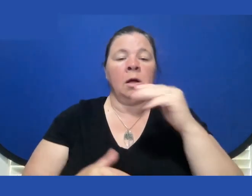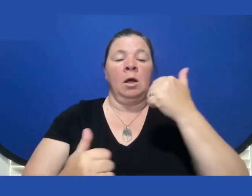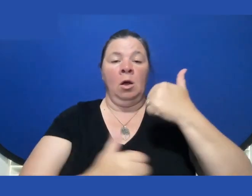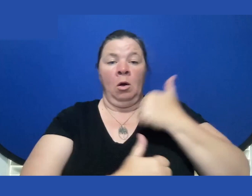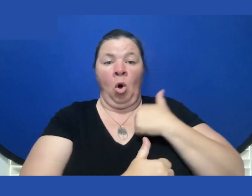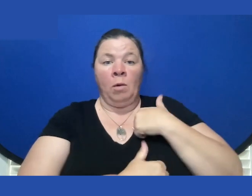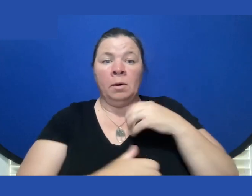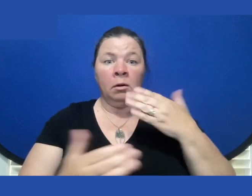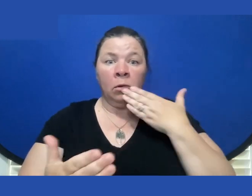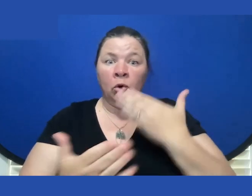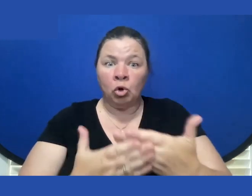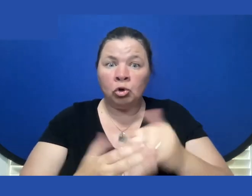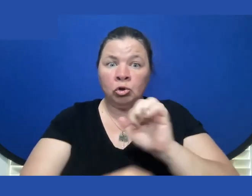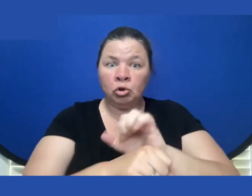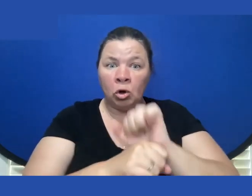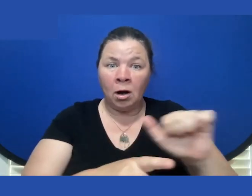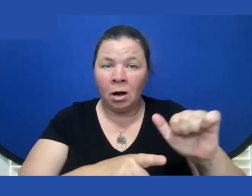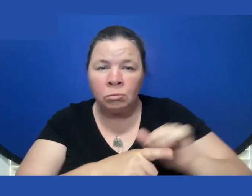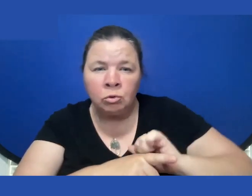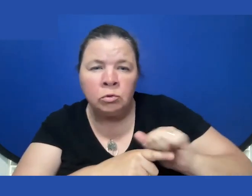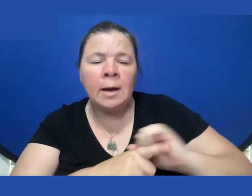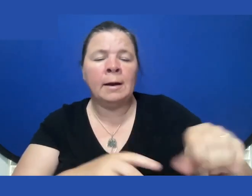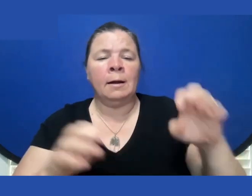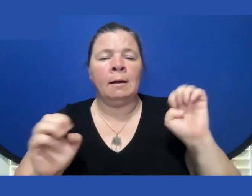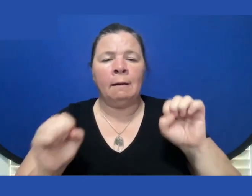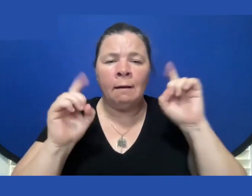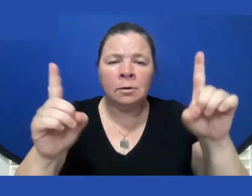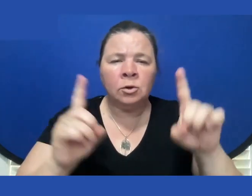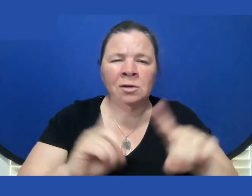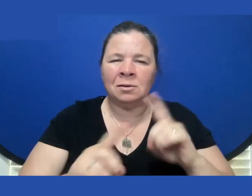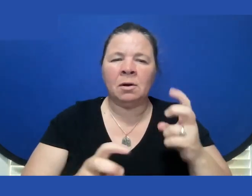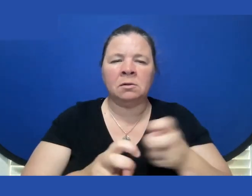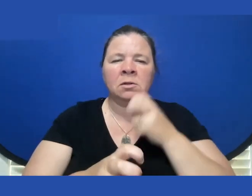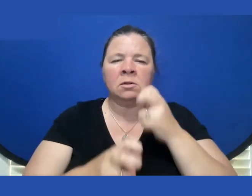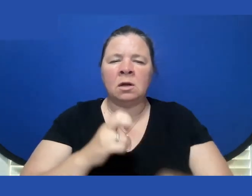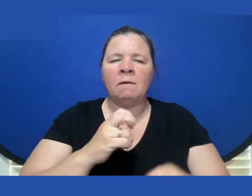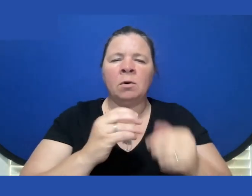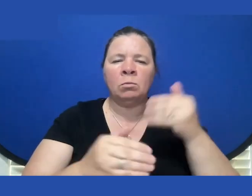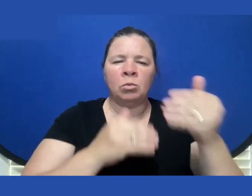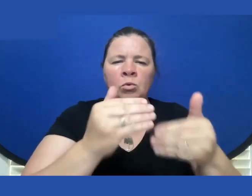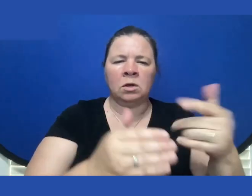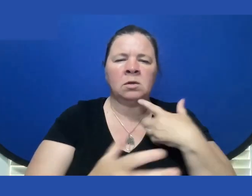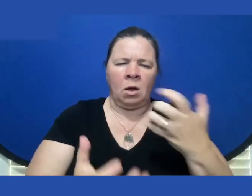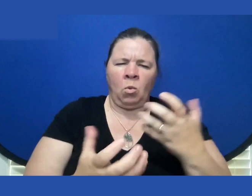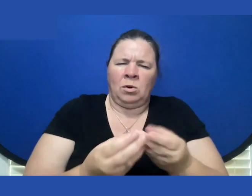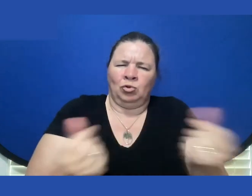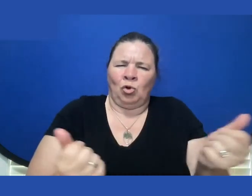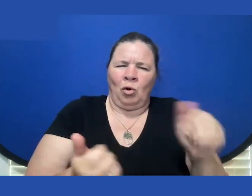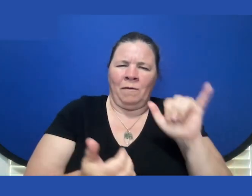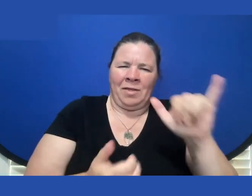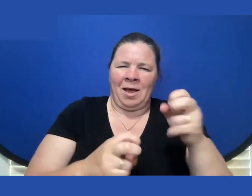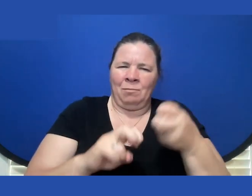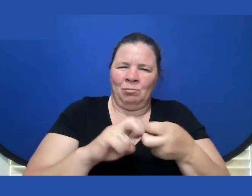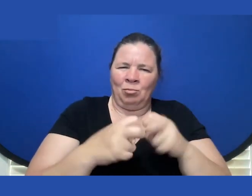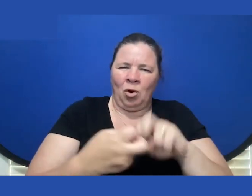of getting that training and that education, but it is a tough process, and that's what I wanted to solve, like how can we speed up that file review?